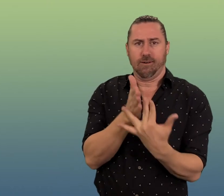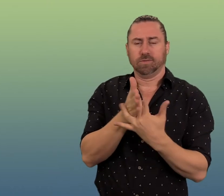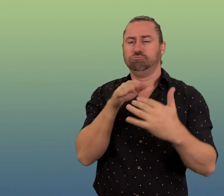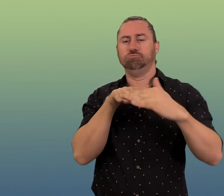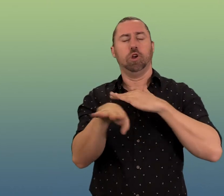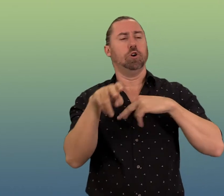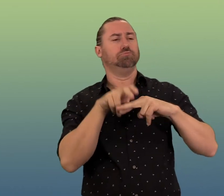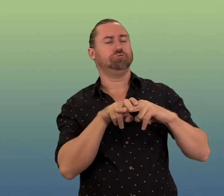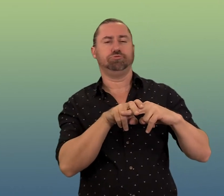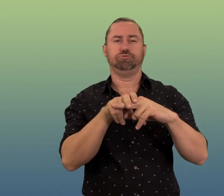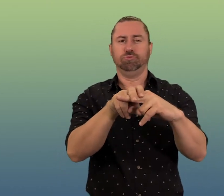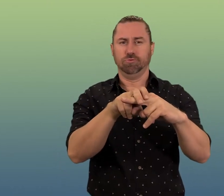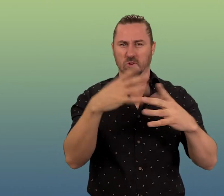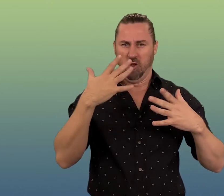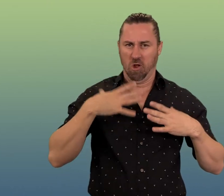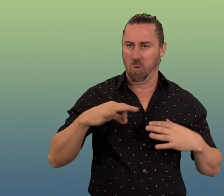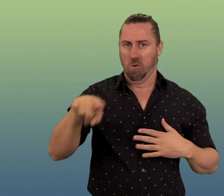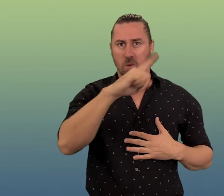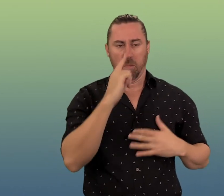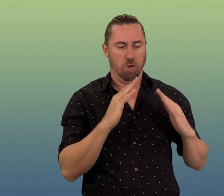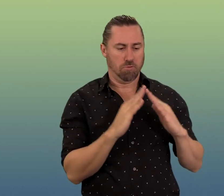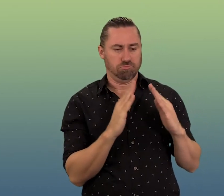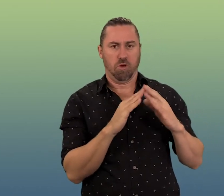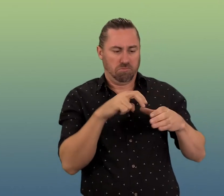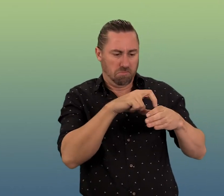is a vital component of reducing the social exclusion